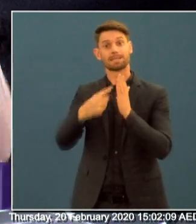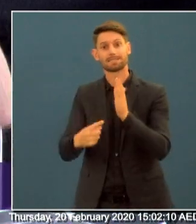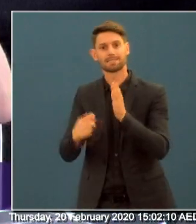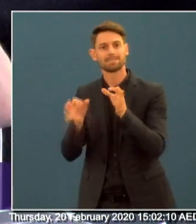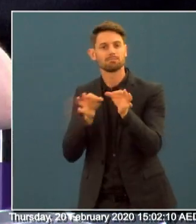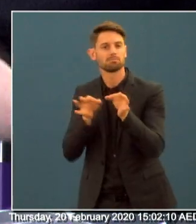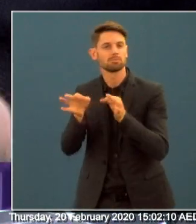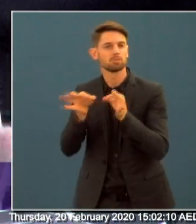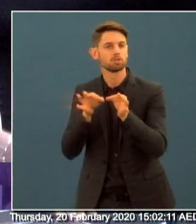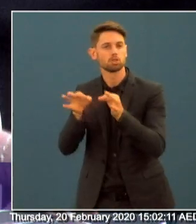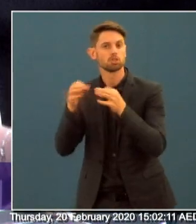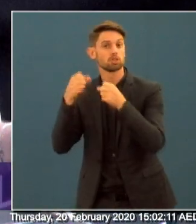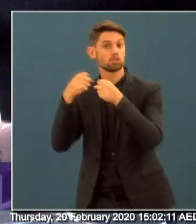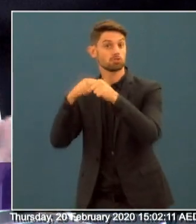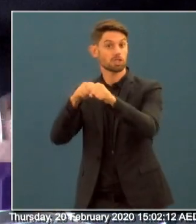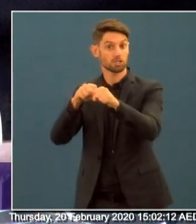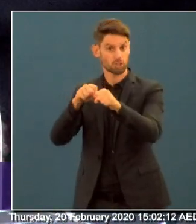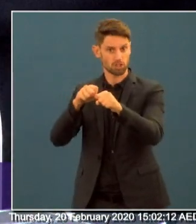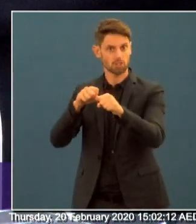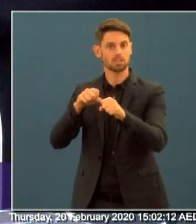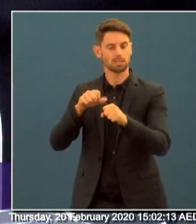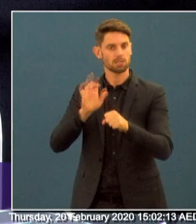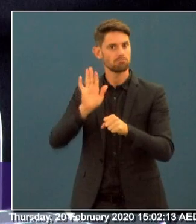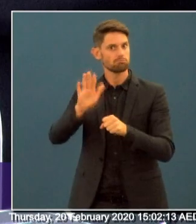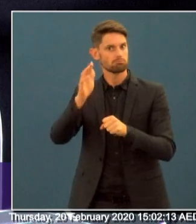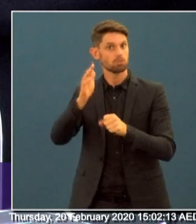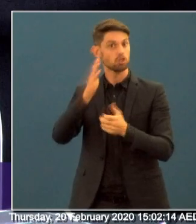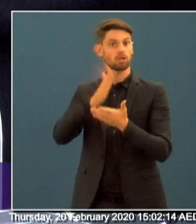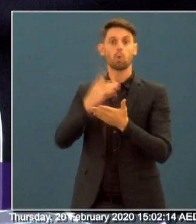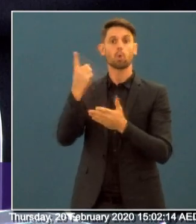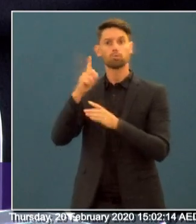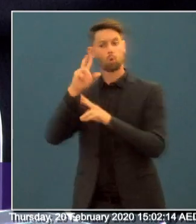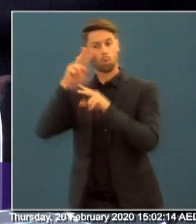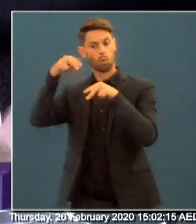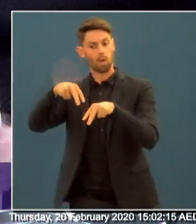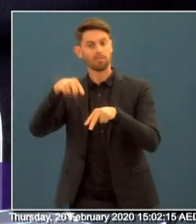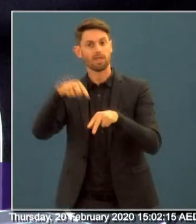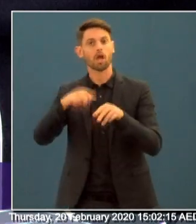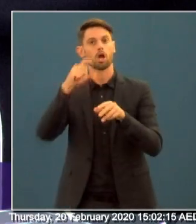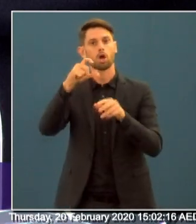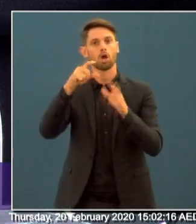auspiced by its initiative of COAG, Australian Governments, both state and federal.